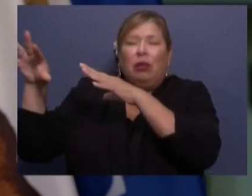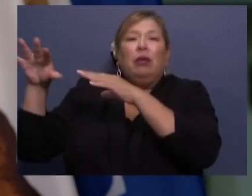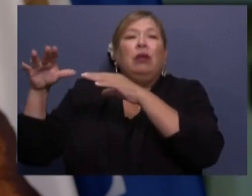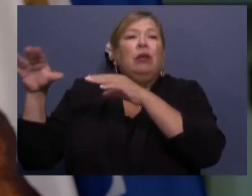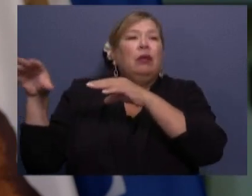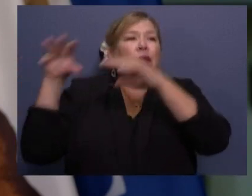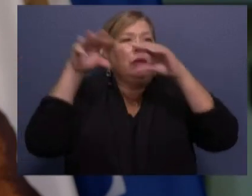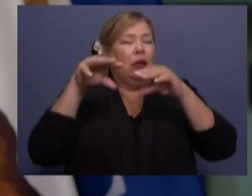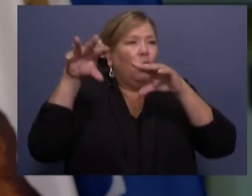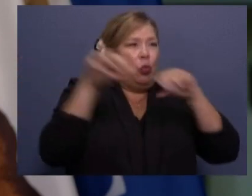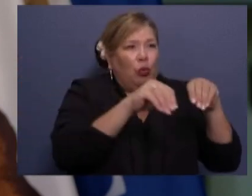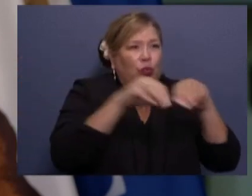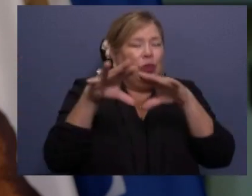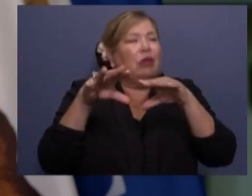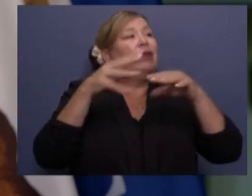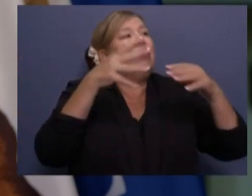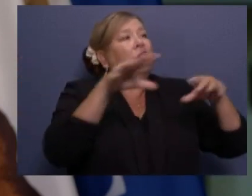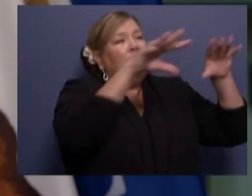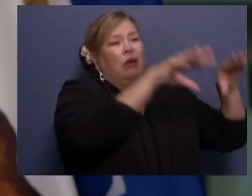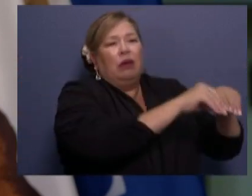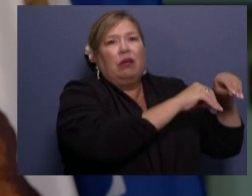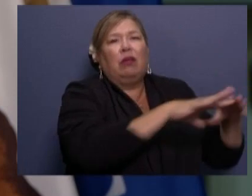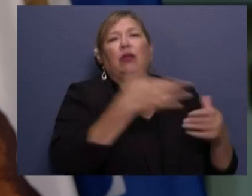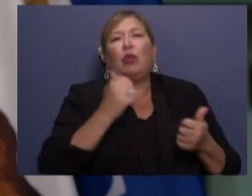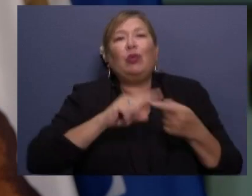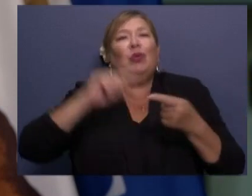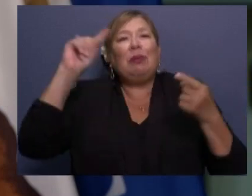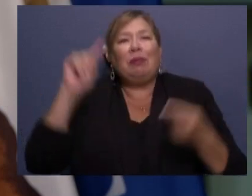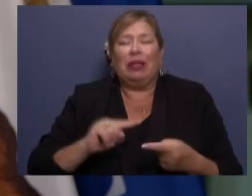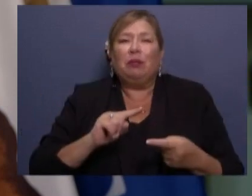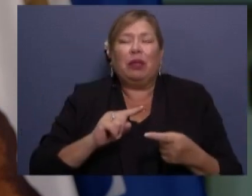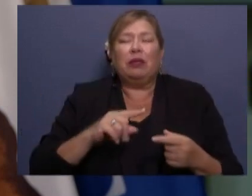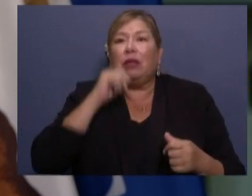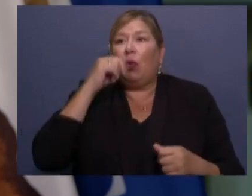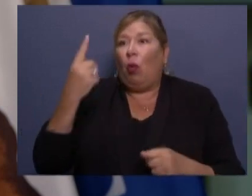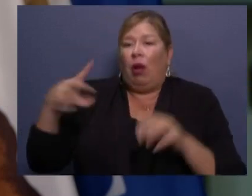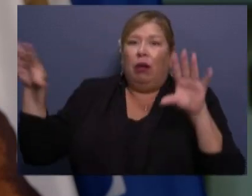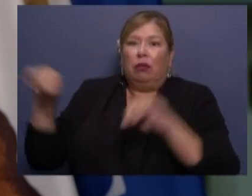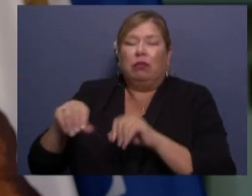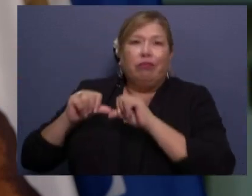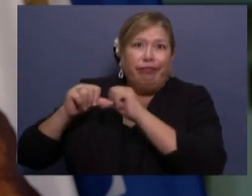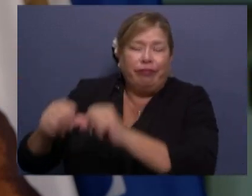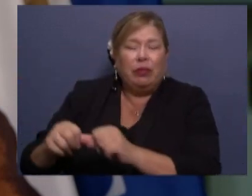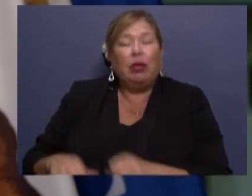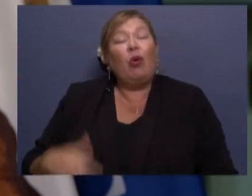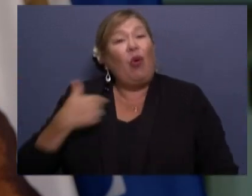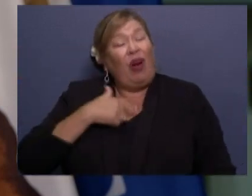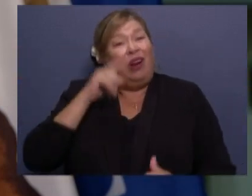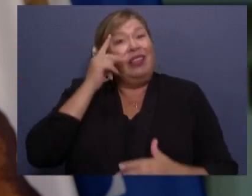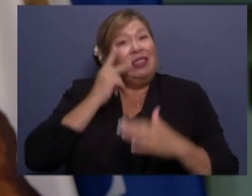the system as a way to minimize them. And our expectation if we got there, of course we're going to do everything